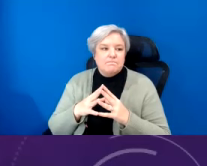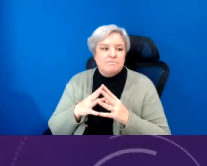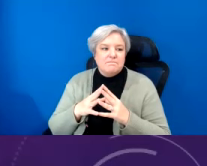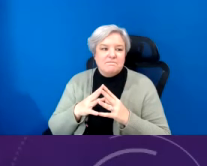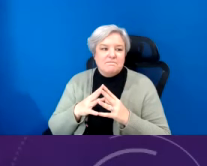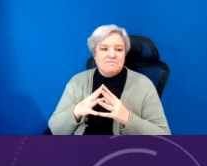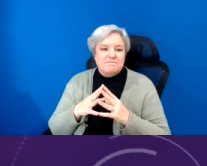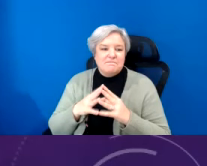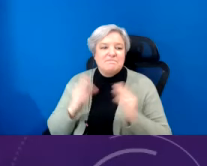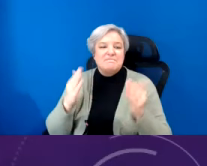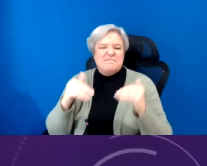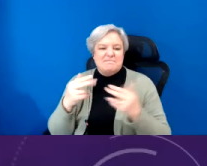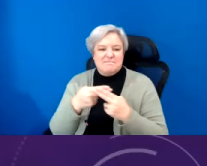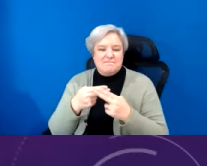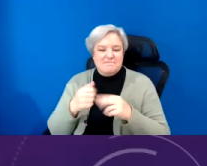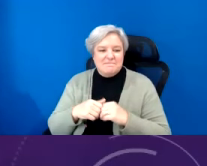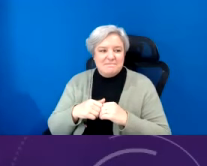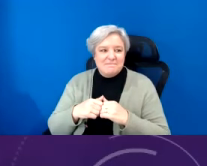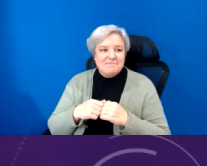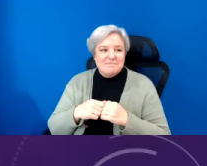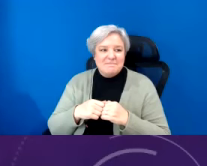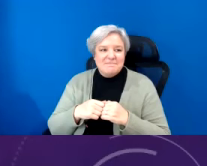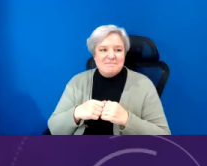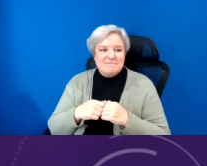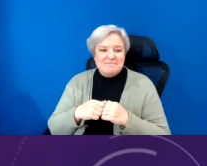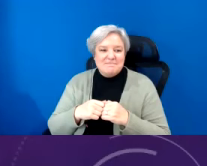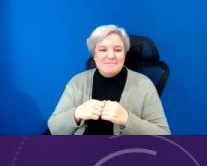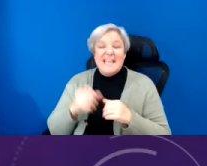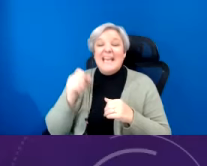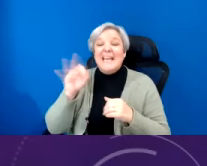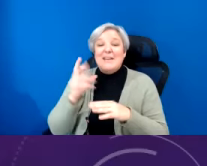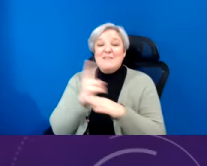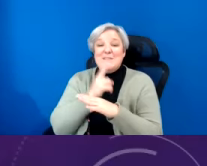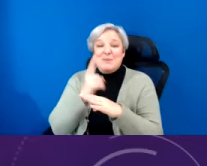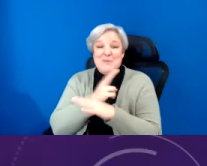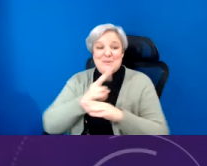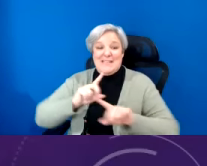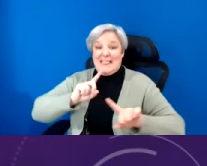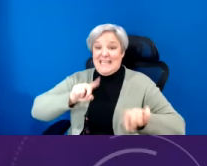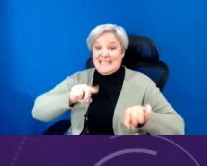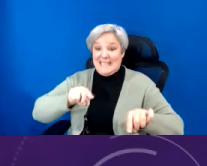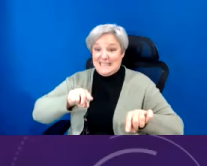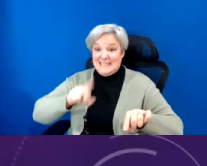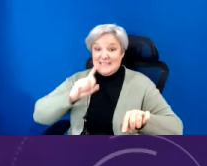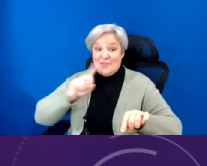next slide. Now, if you use the attendance tool in canvas to track attendance,